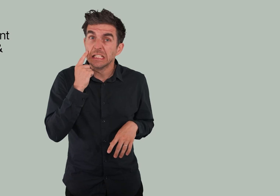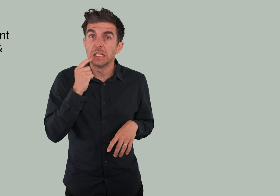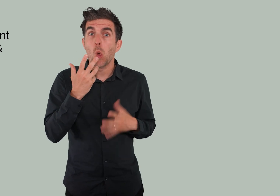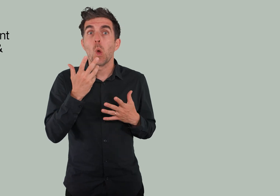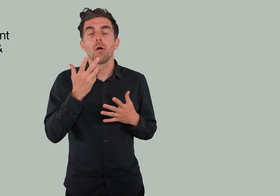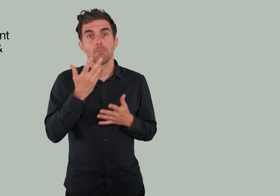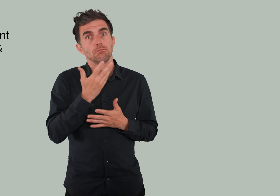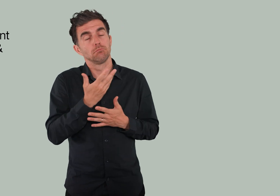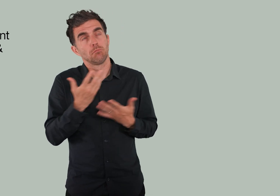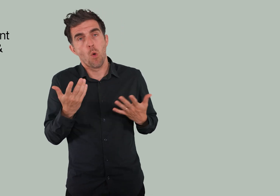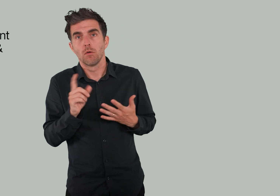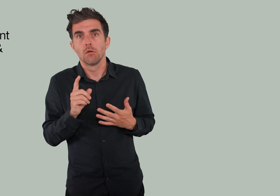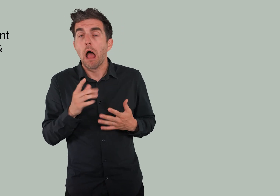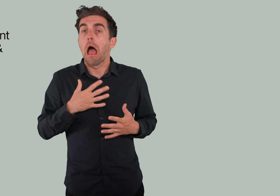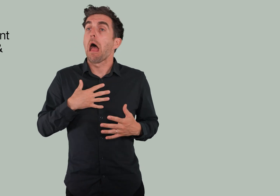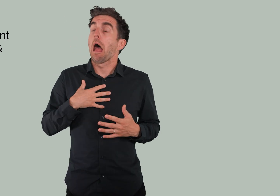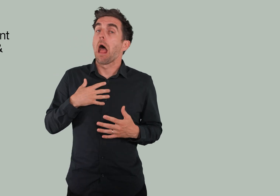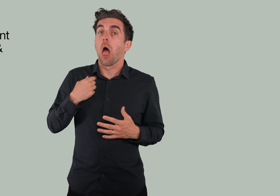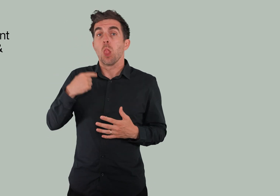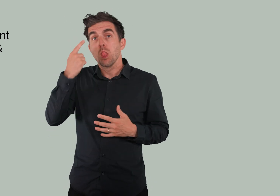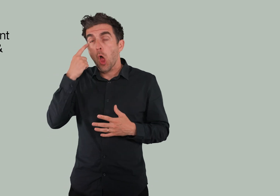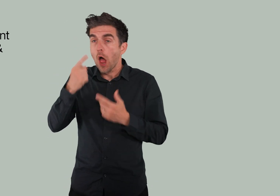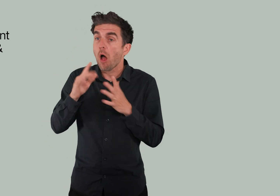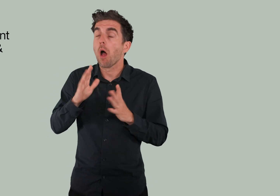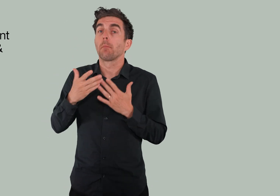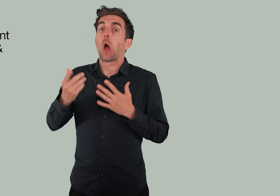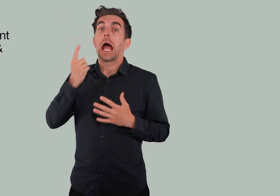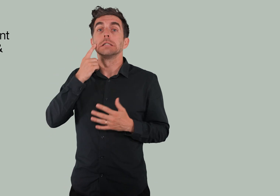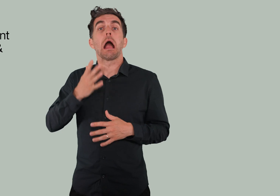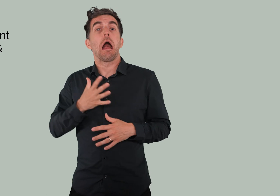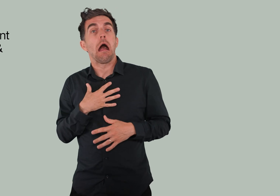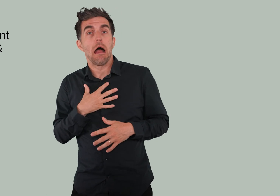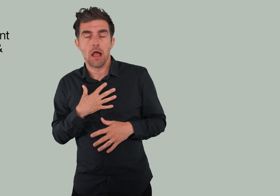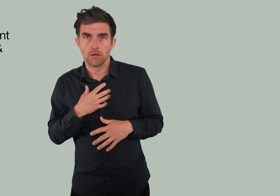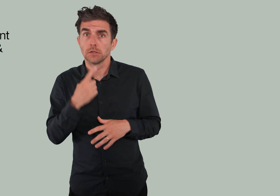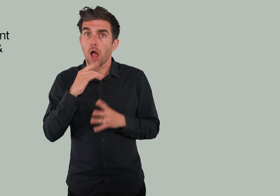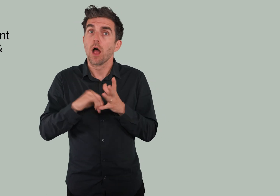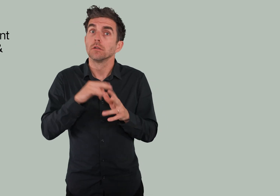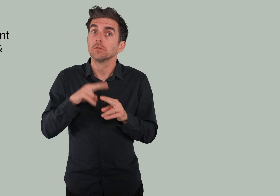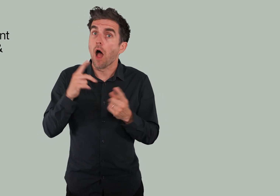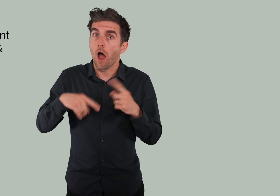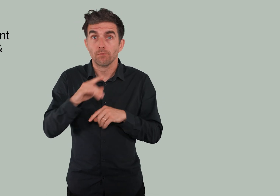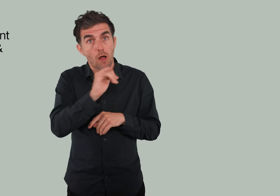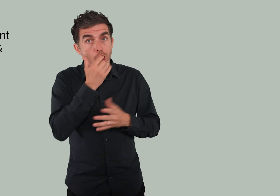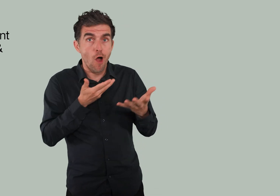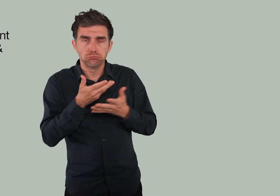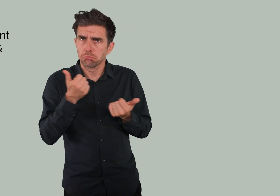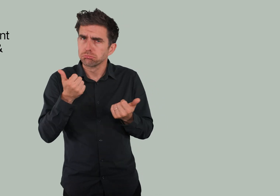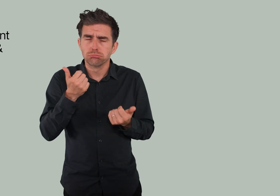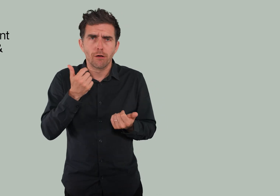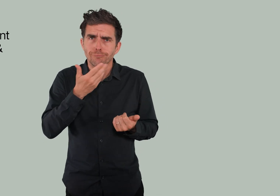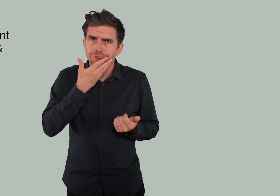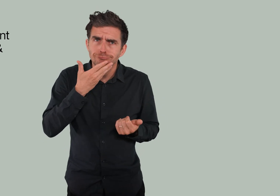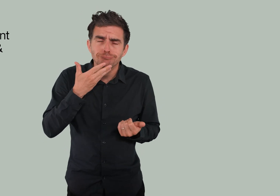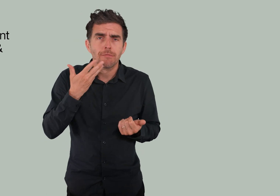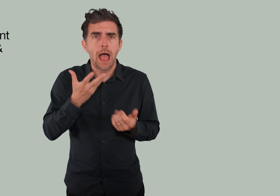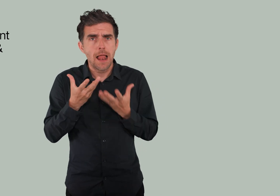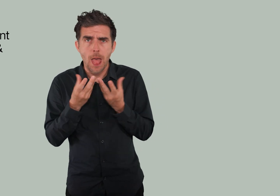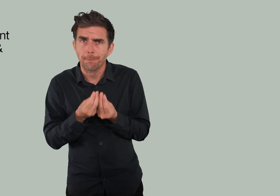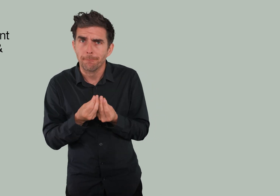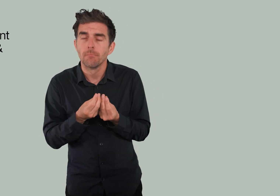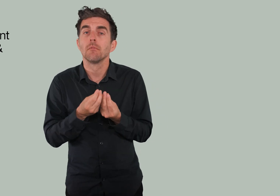or at least “easier than expected”, with staff considered “friendly and helpful”,